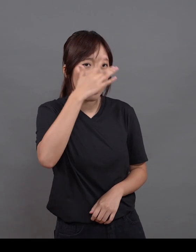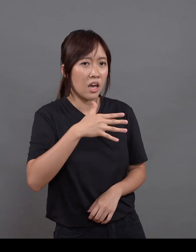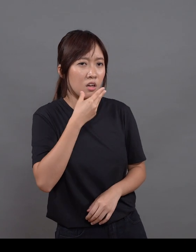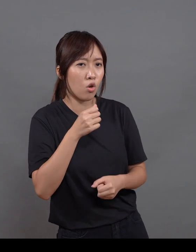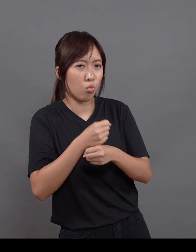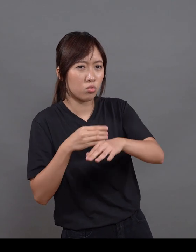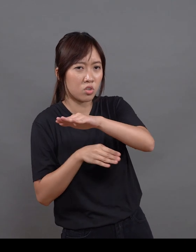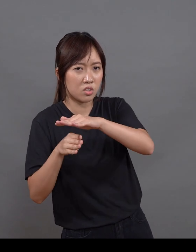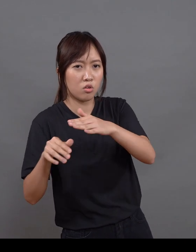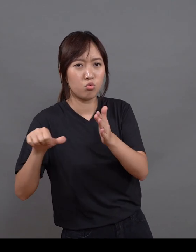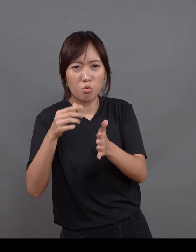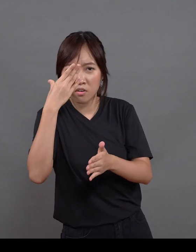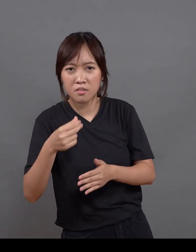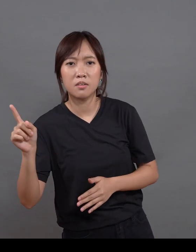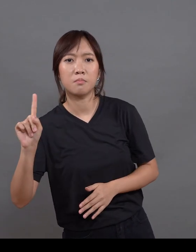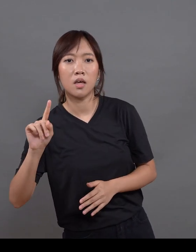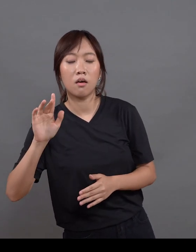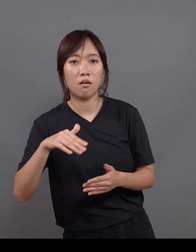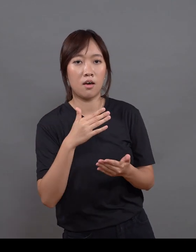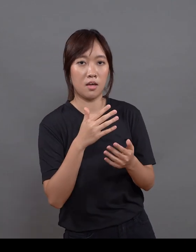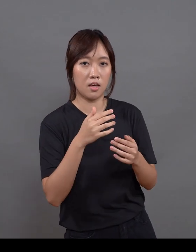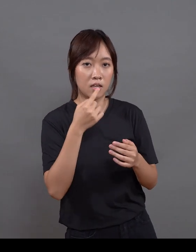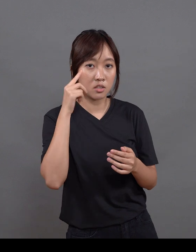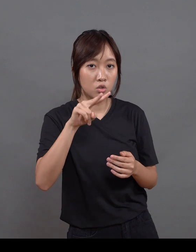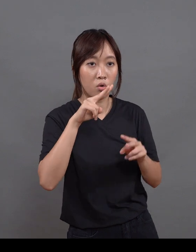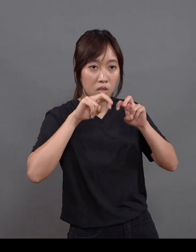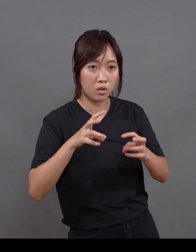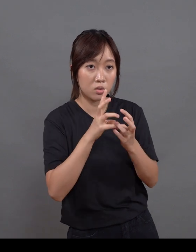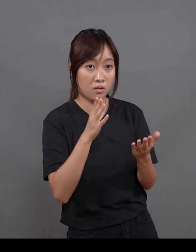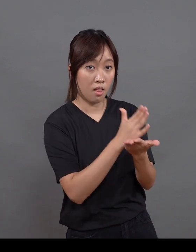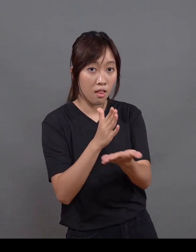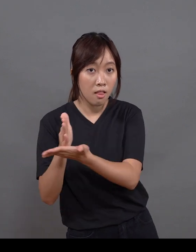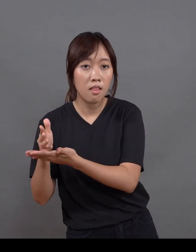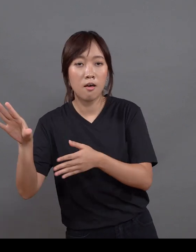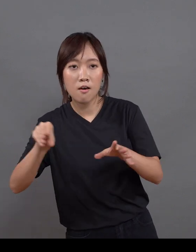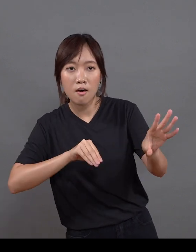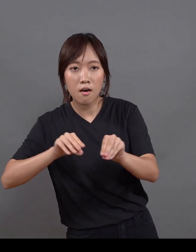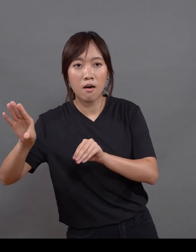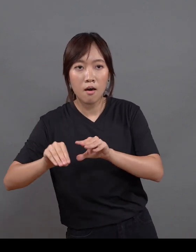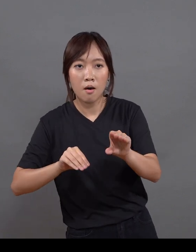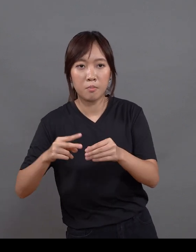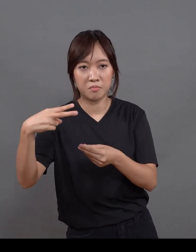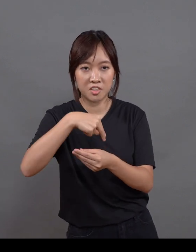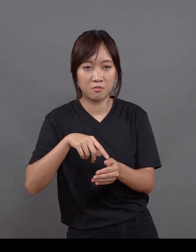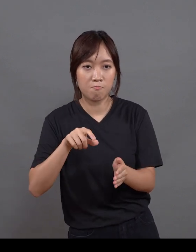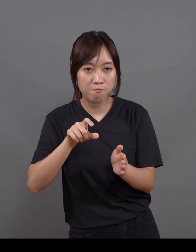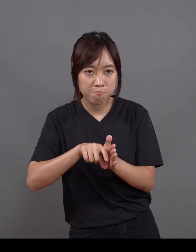The most eye-catching thing in Ha’s studio were these ‘Kodak boxes’ he used to store his visual research materials